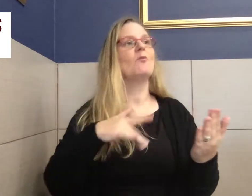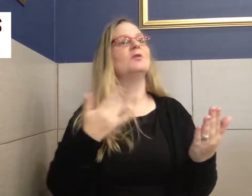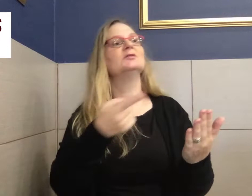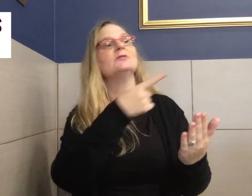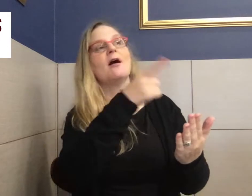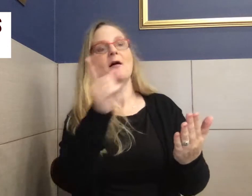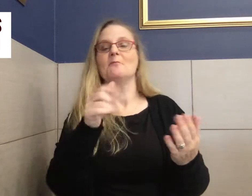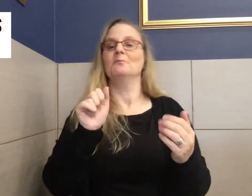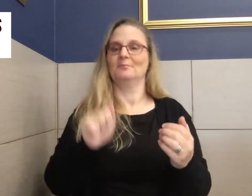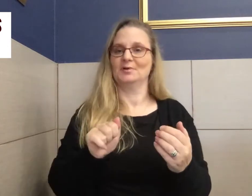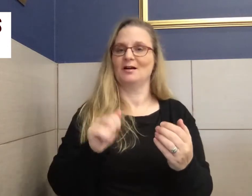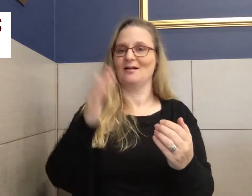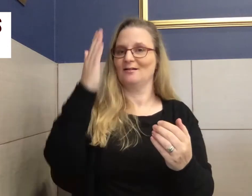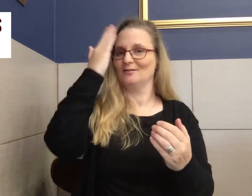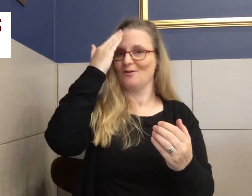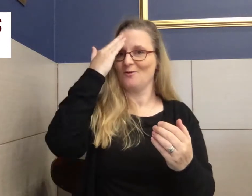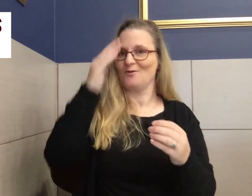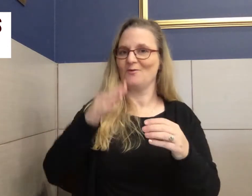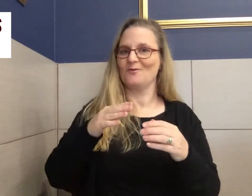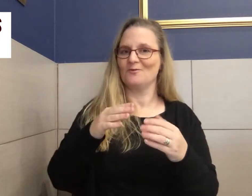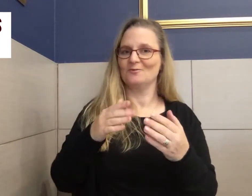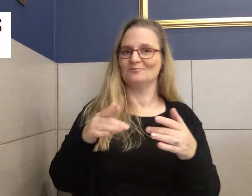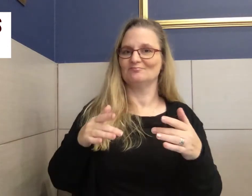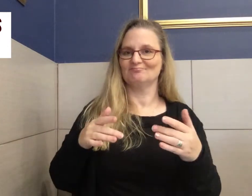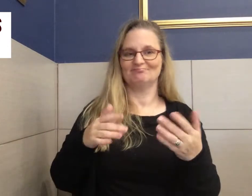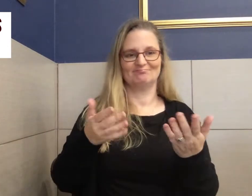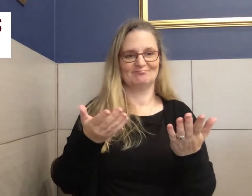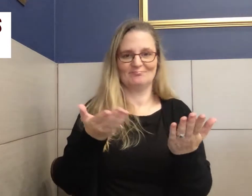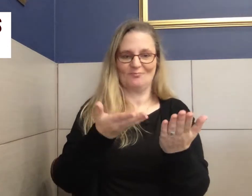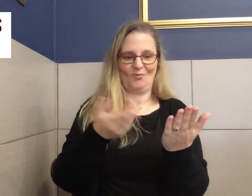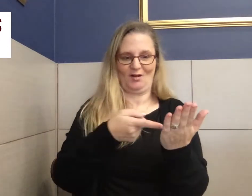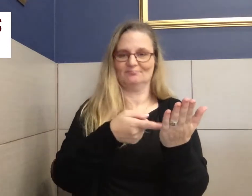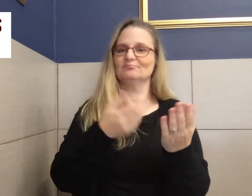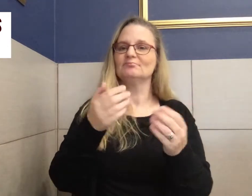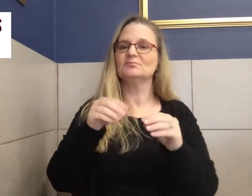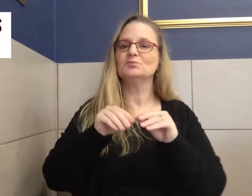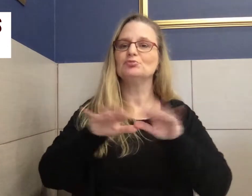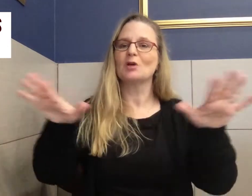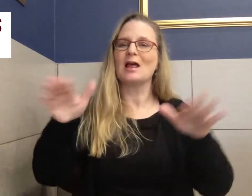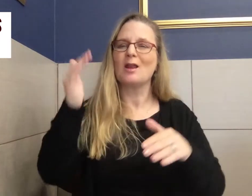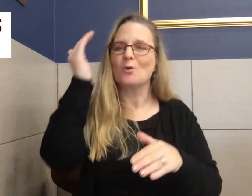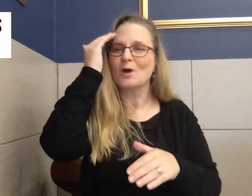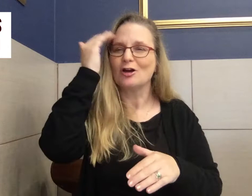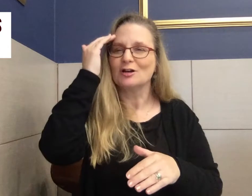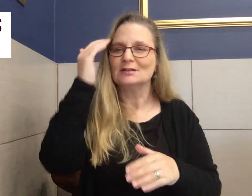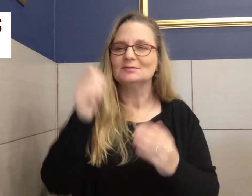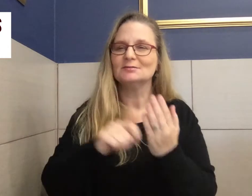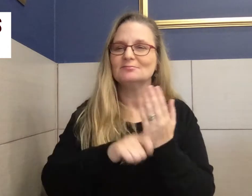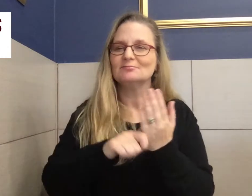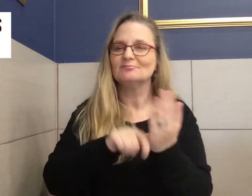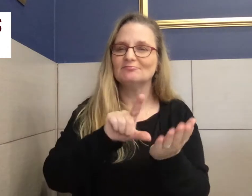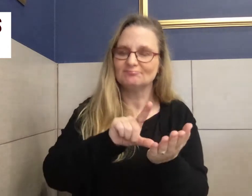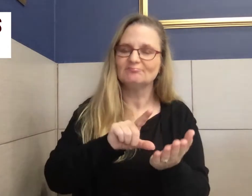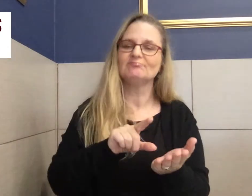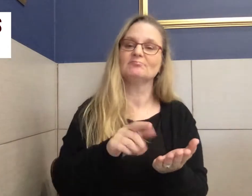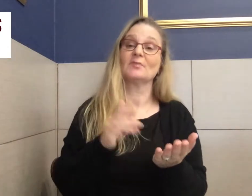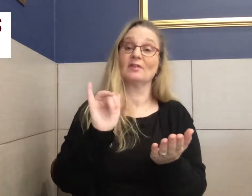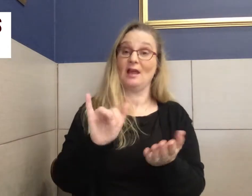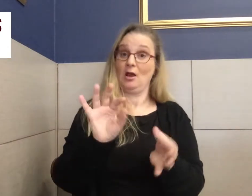So to spread awareness and gain more support from the public for ASL-LSQ official recognition.